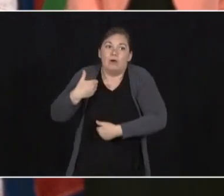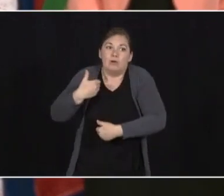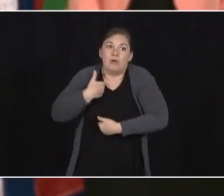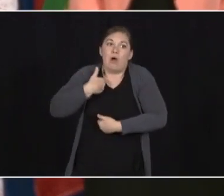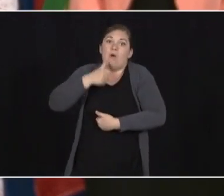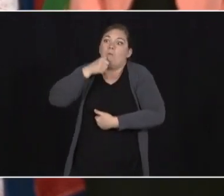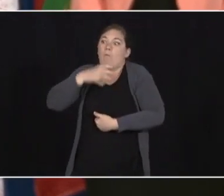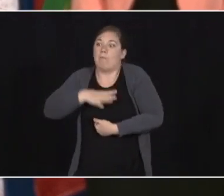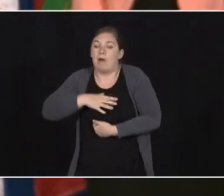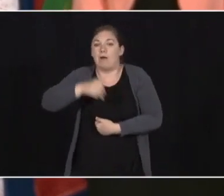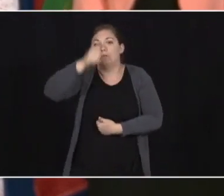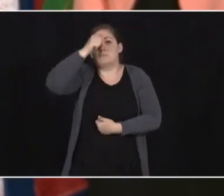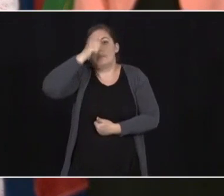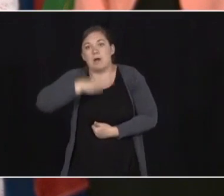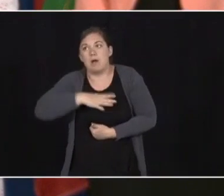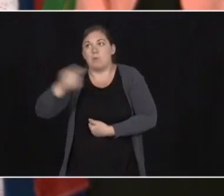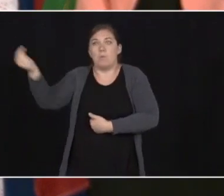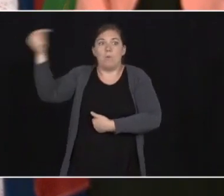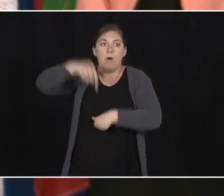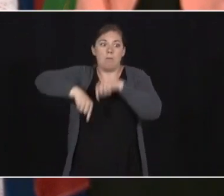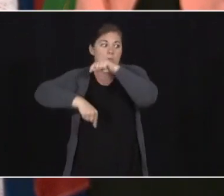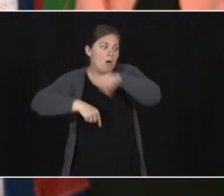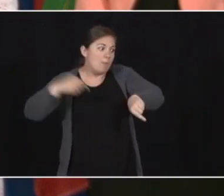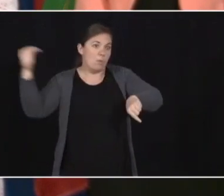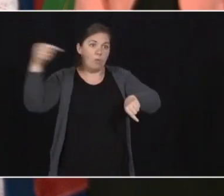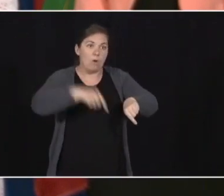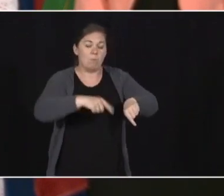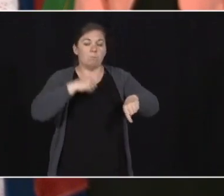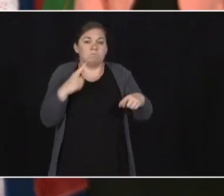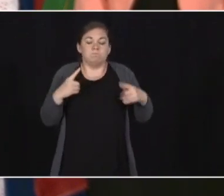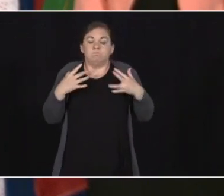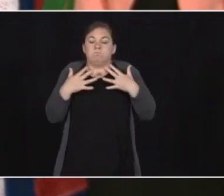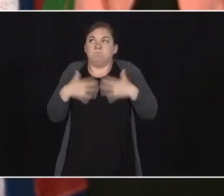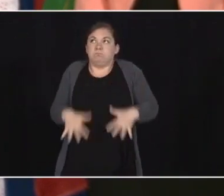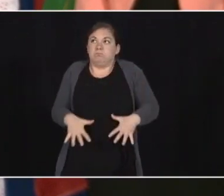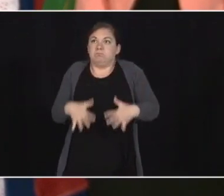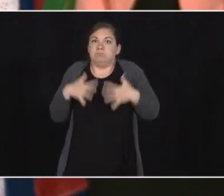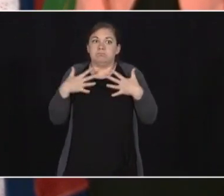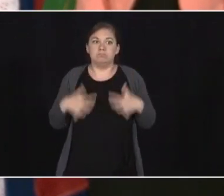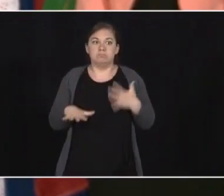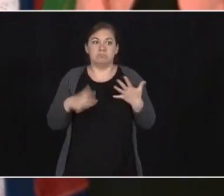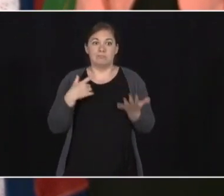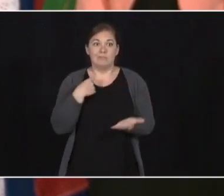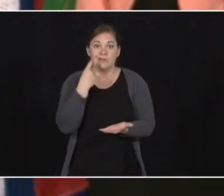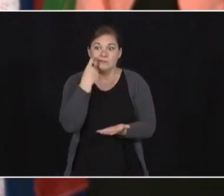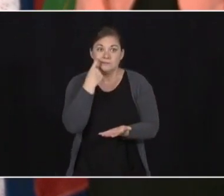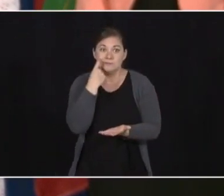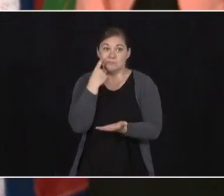we called in the military. Thank God for the military. The men and women that came into support us.